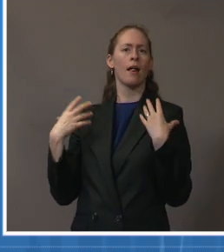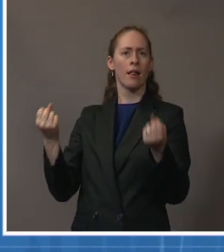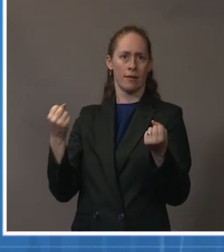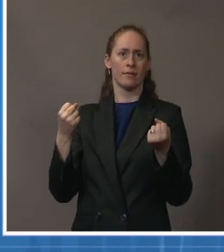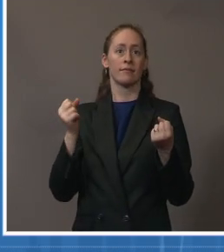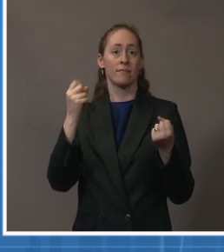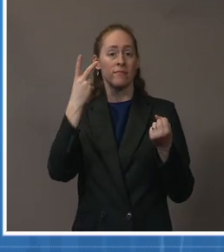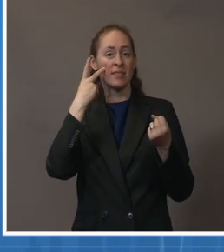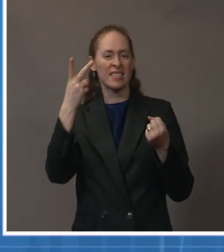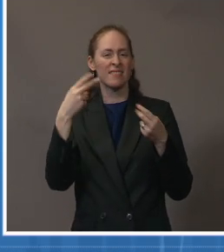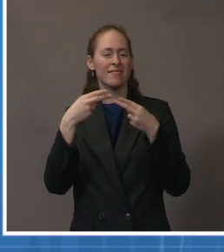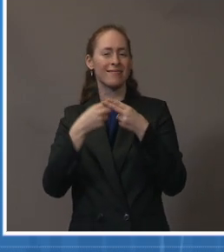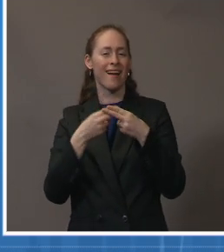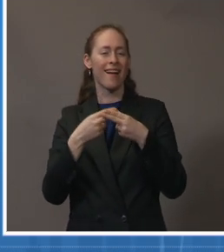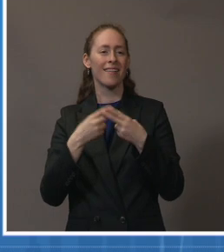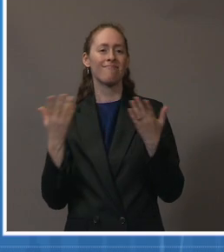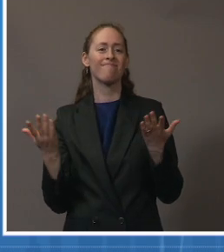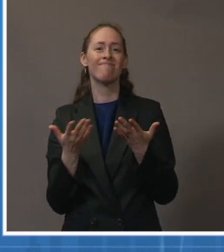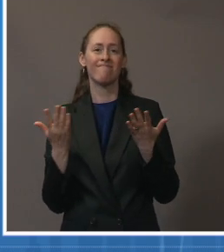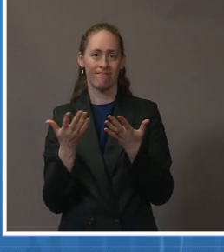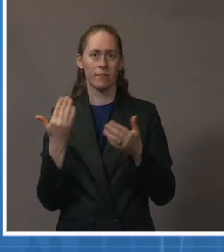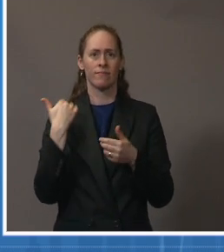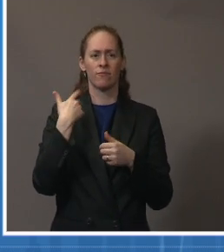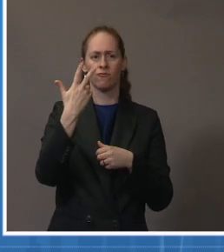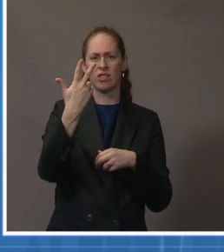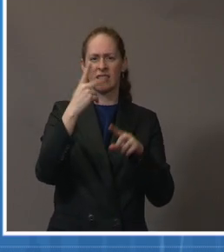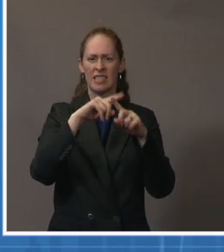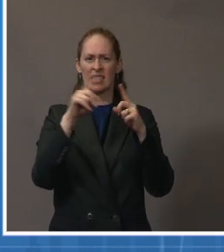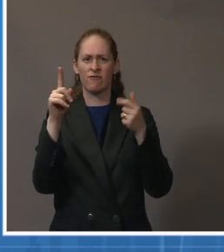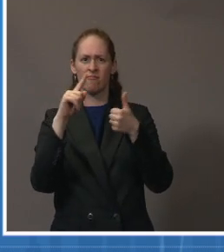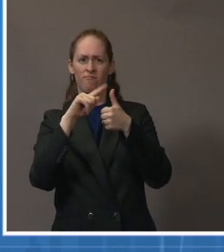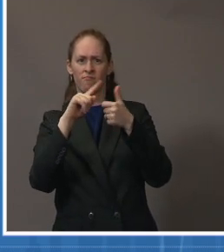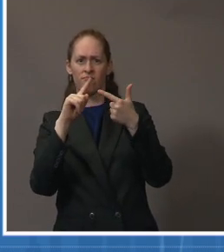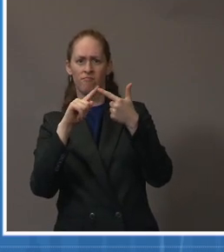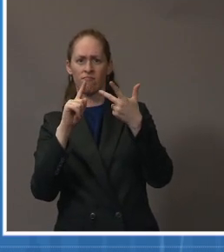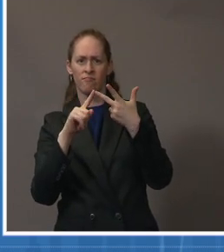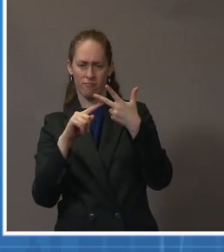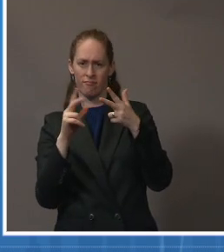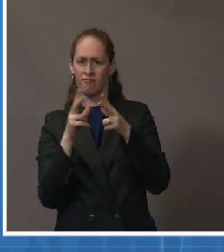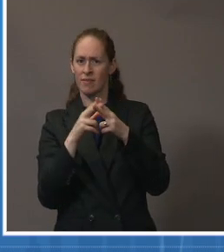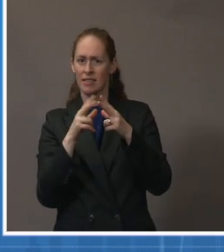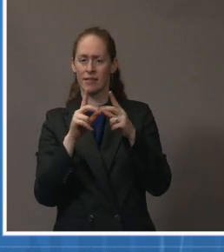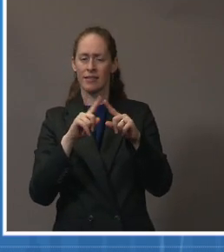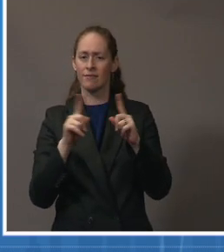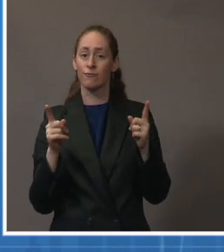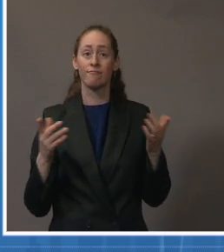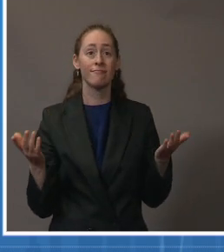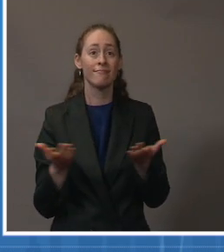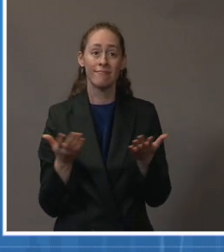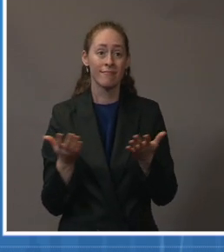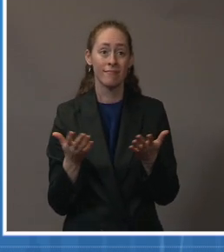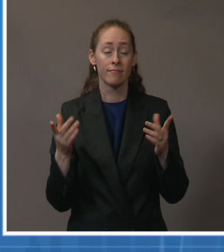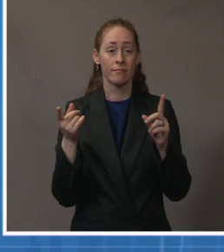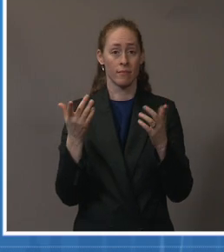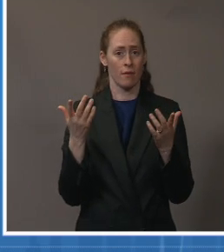is broken up into three major components -- just to remind you that the work that has been done over the last many months to a year